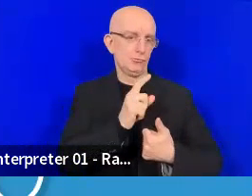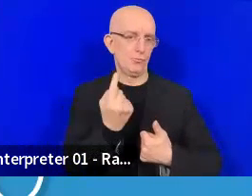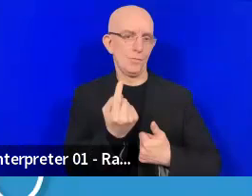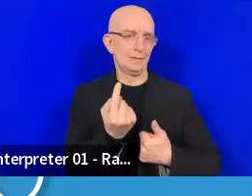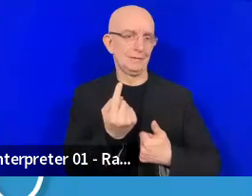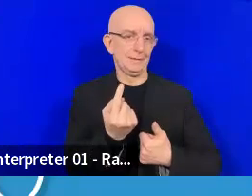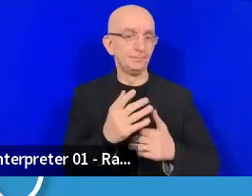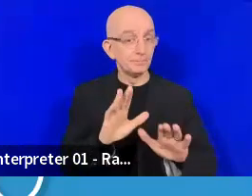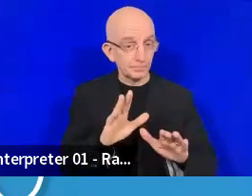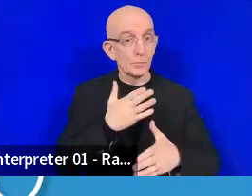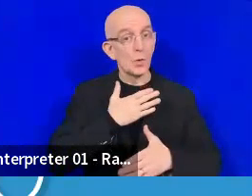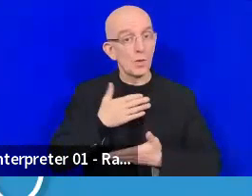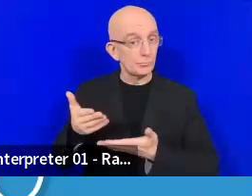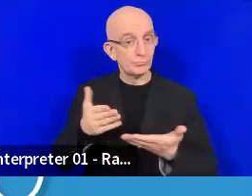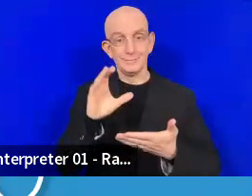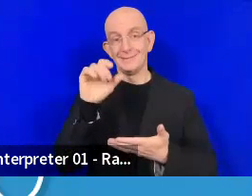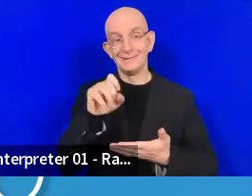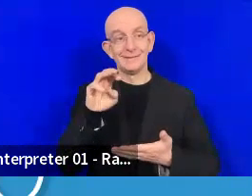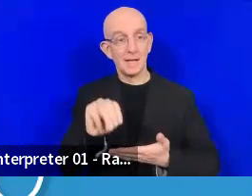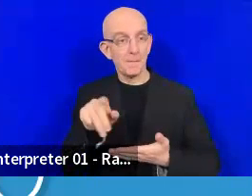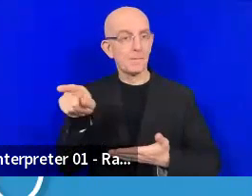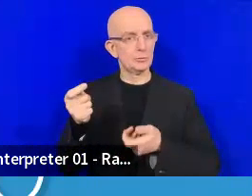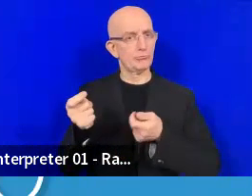brief overview of how the Action Agenda was developed.